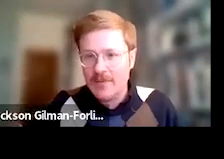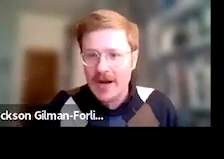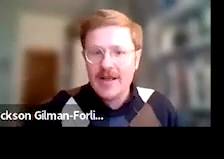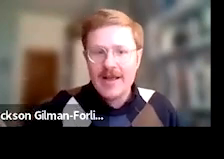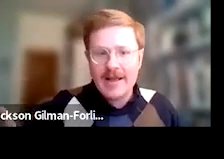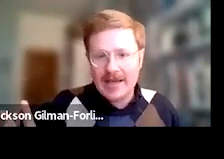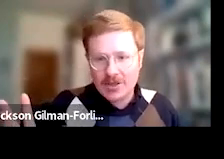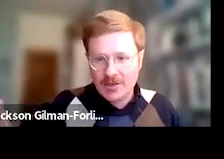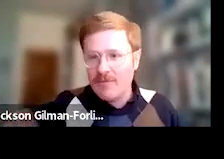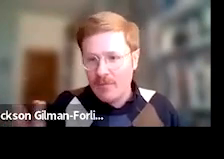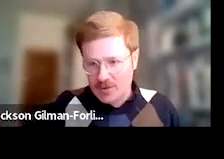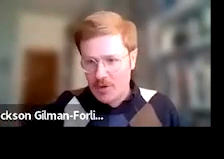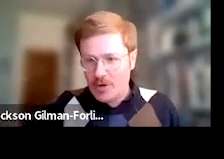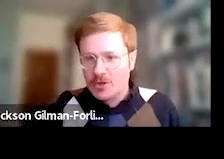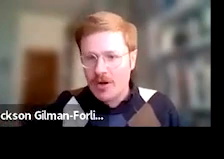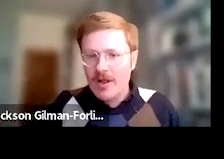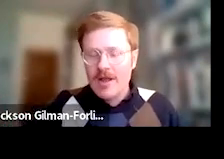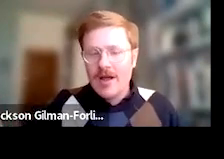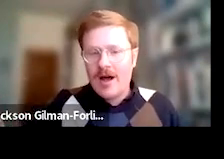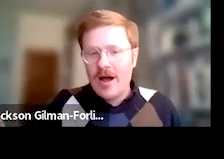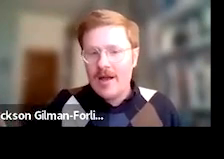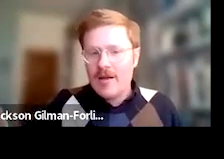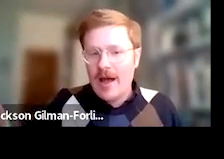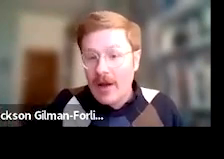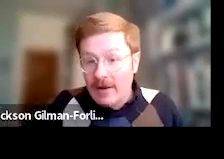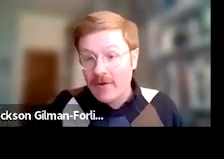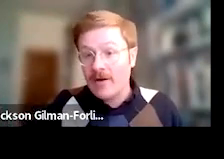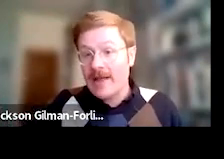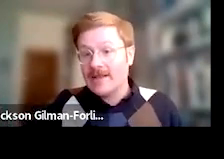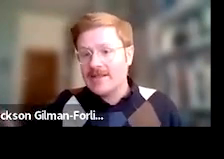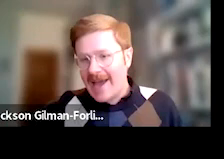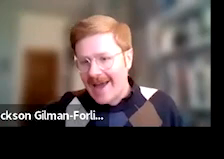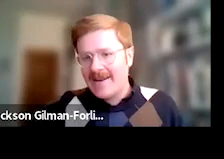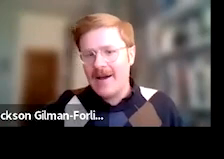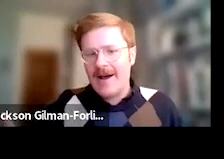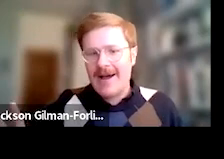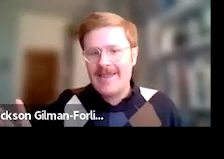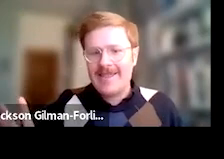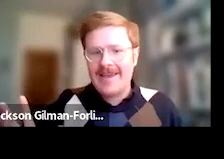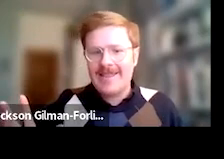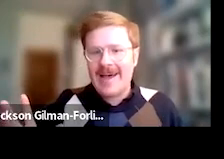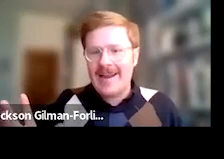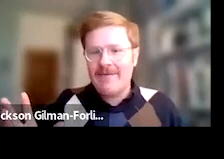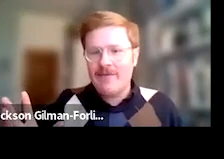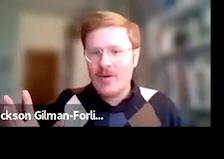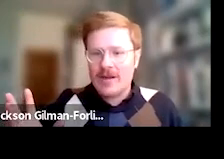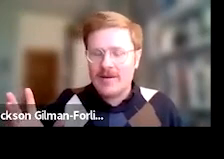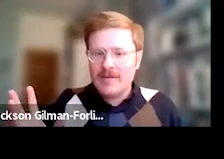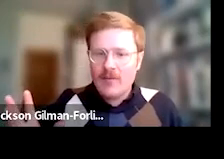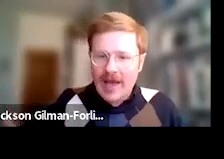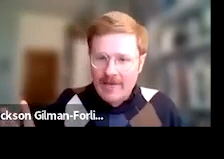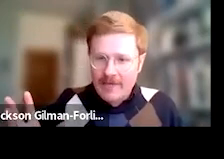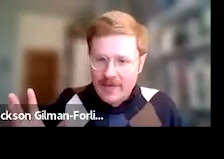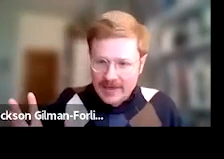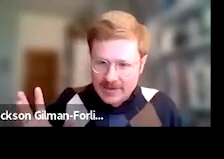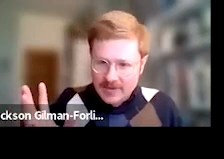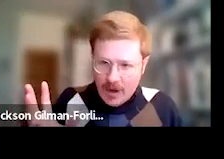but it's actually much more neutral. However, that said, I think that if we can get this